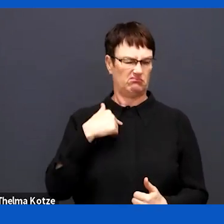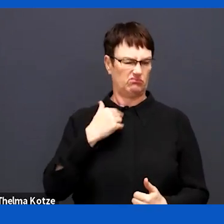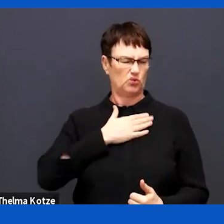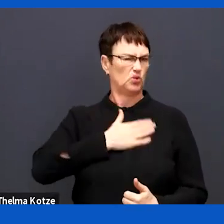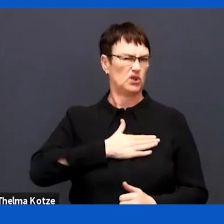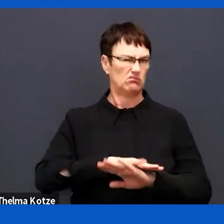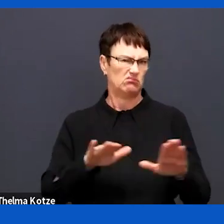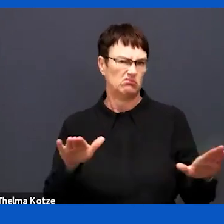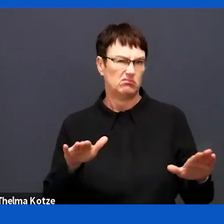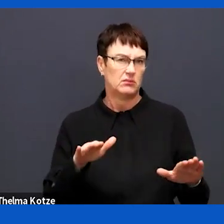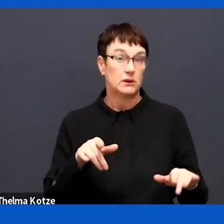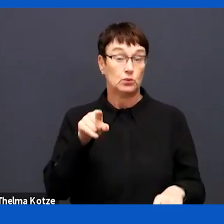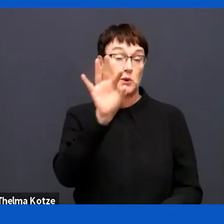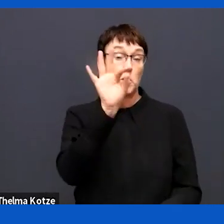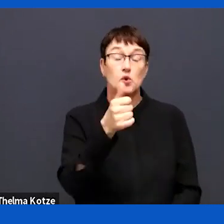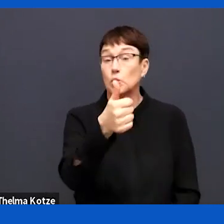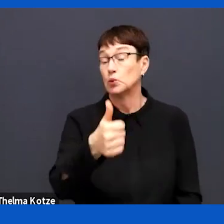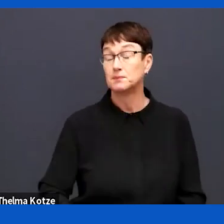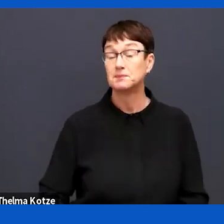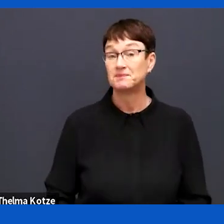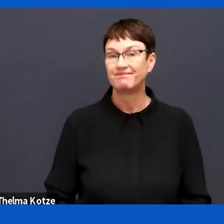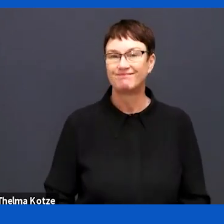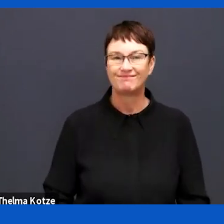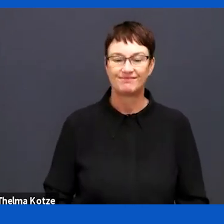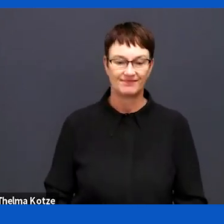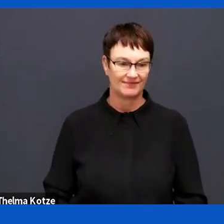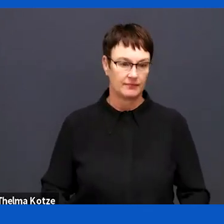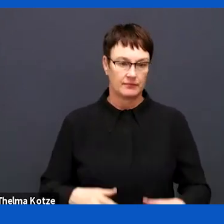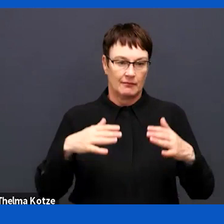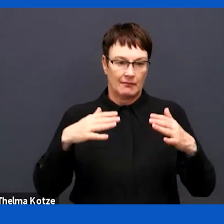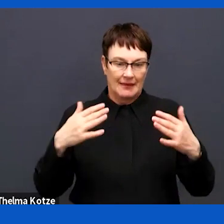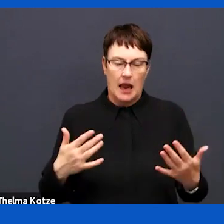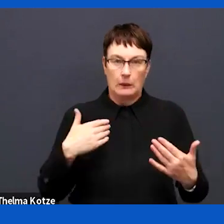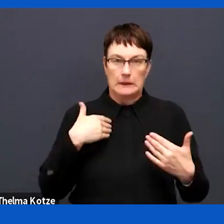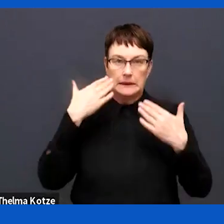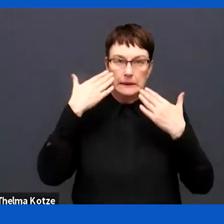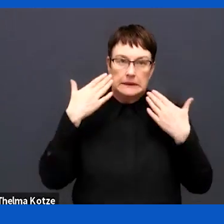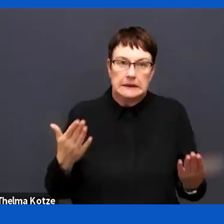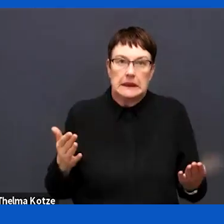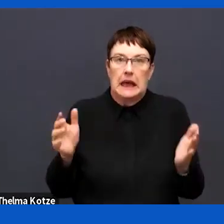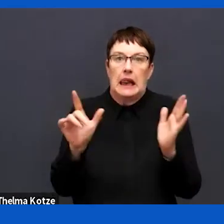any person who can answer on the legal part of this, I think we will leave that hanging. It is